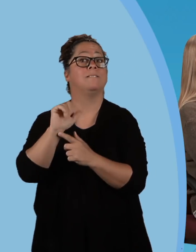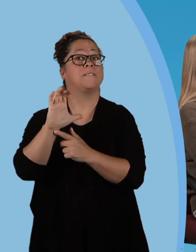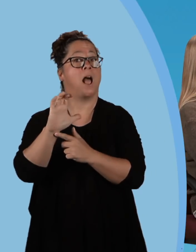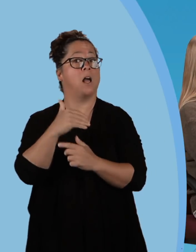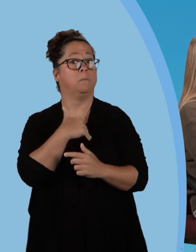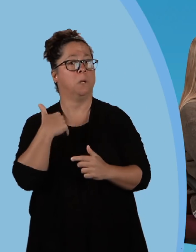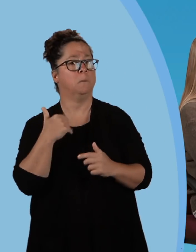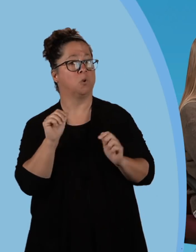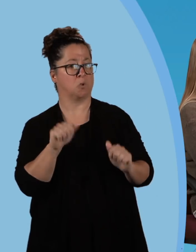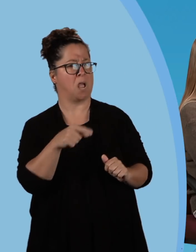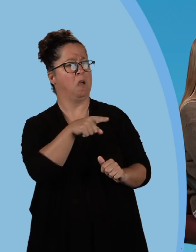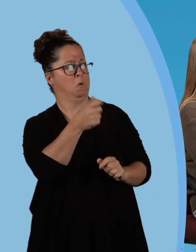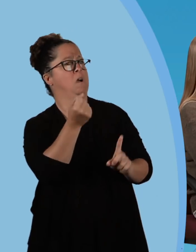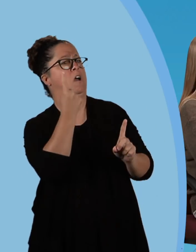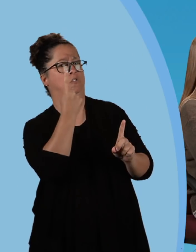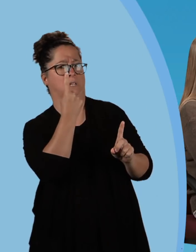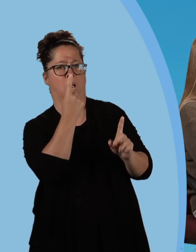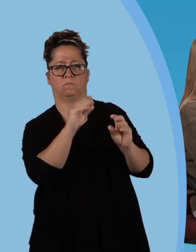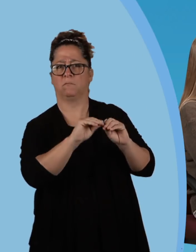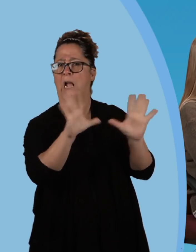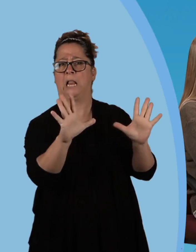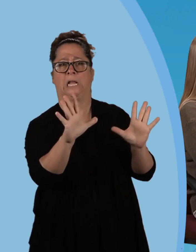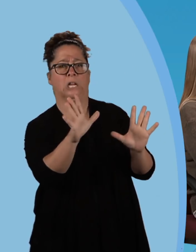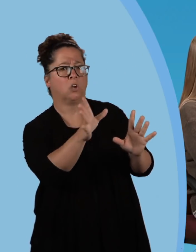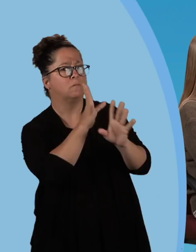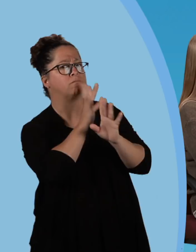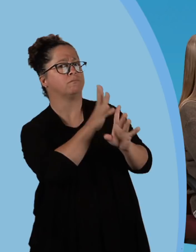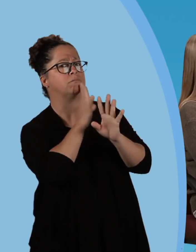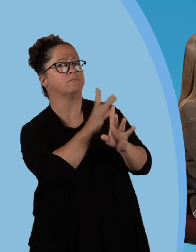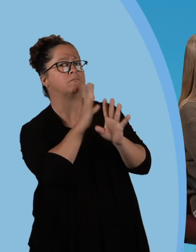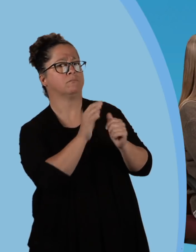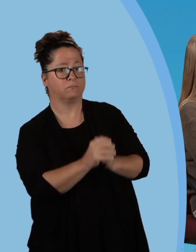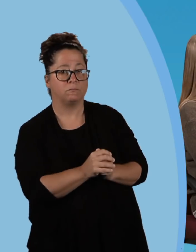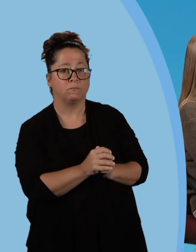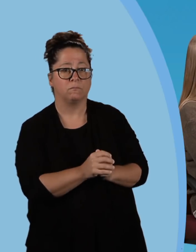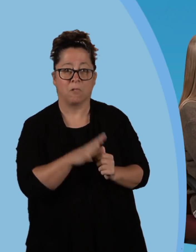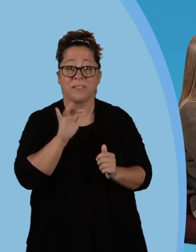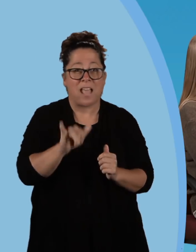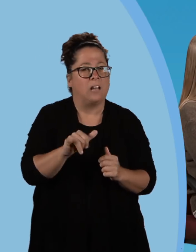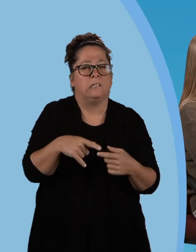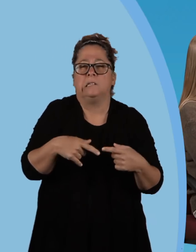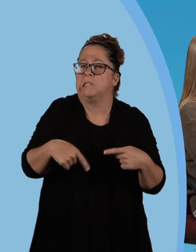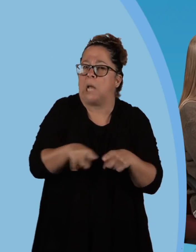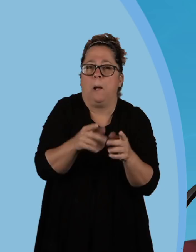Or a faculty member who you can communicate with pretty easily using spoken English.